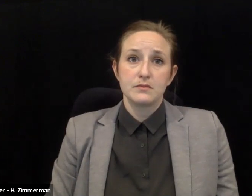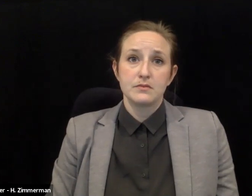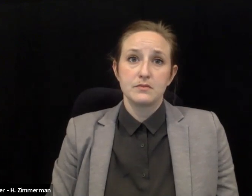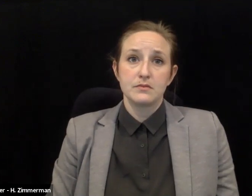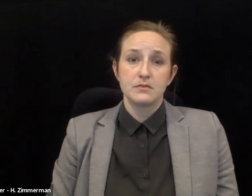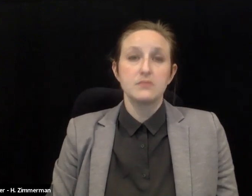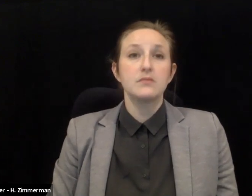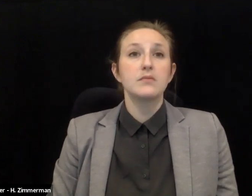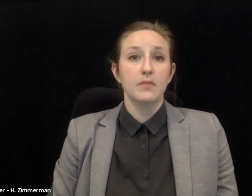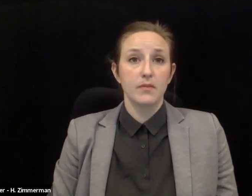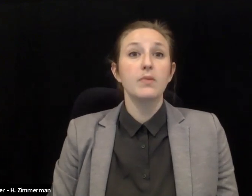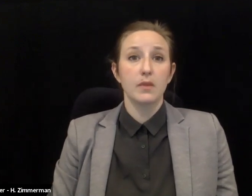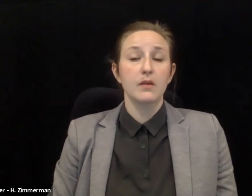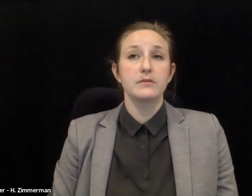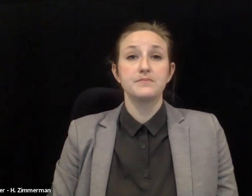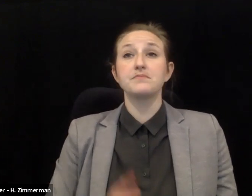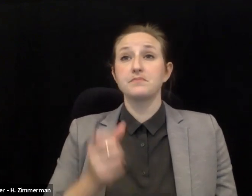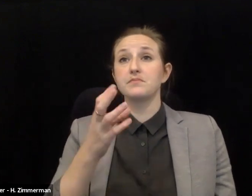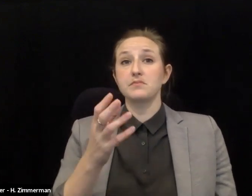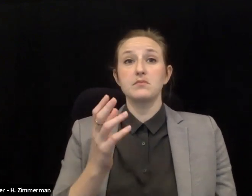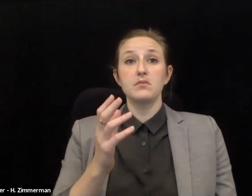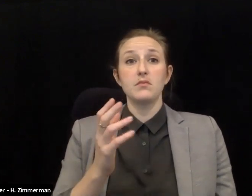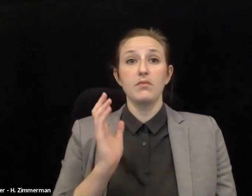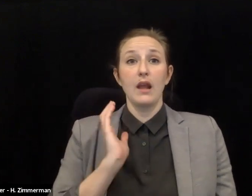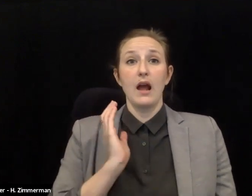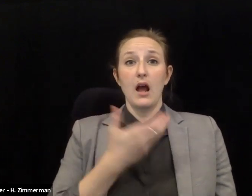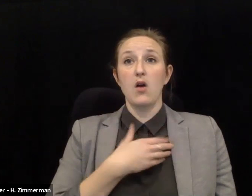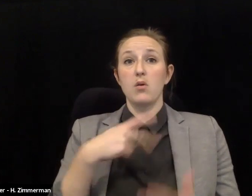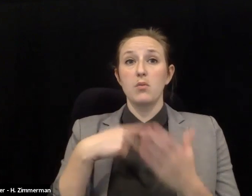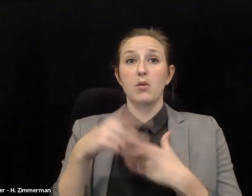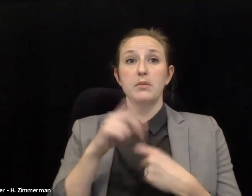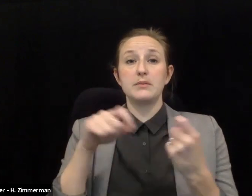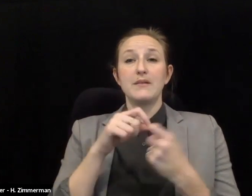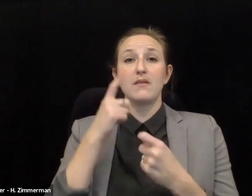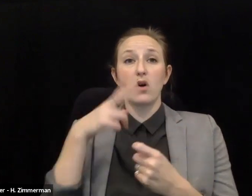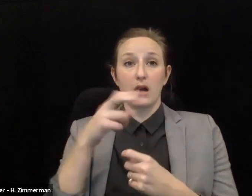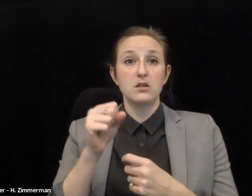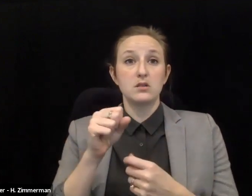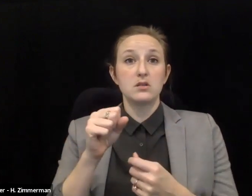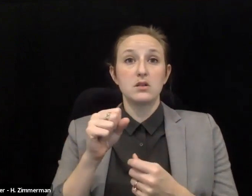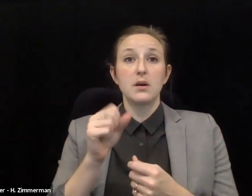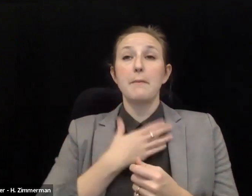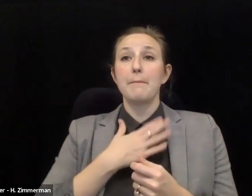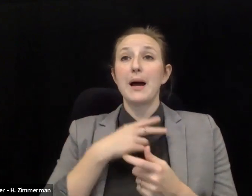Rebecca Berman, American Councils (NSLI-Y): Program. My program specifically for high school